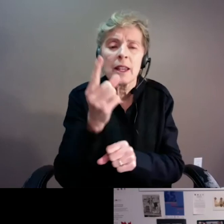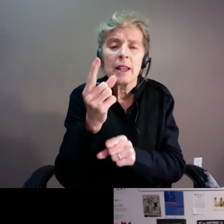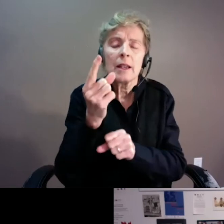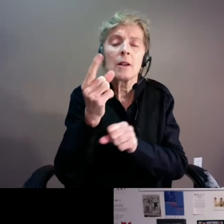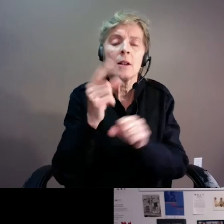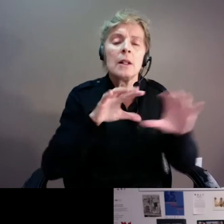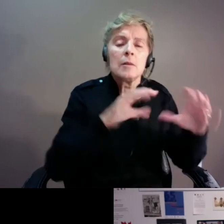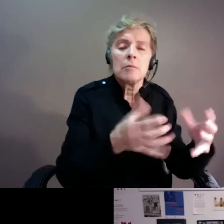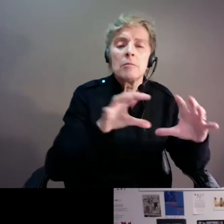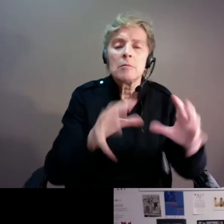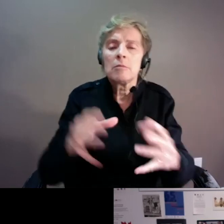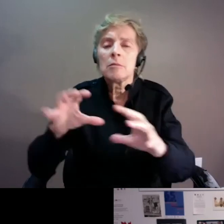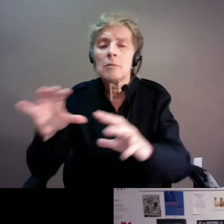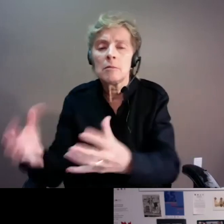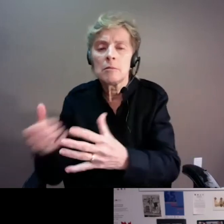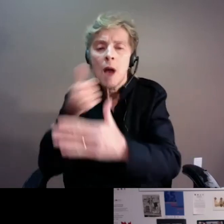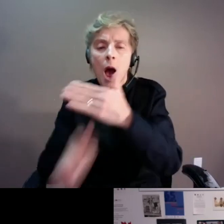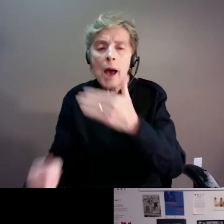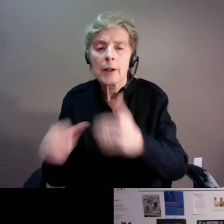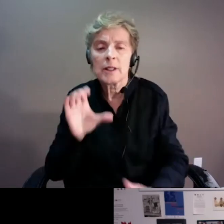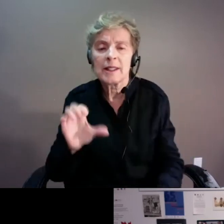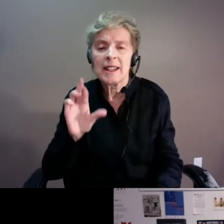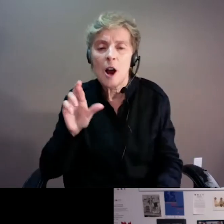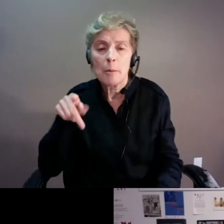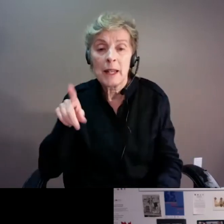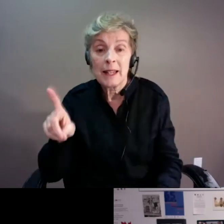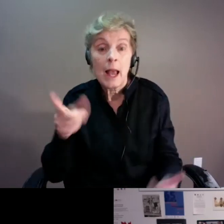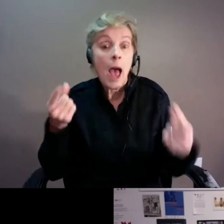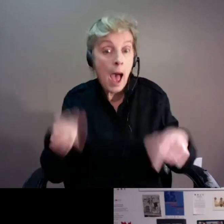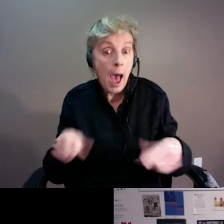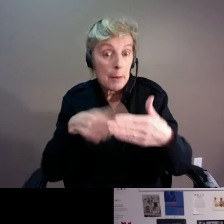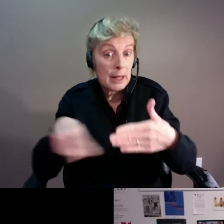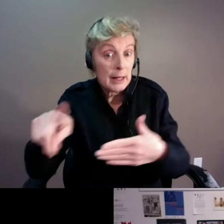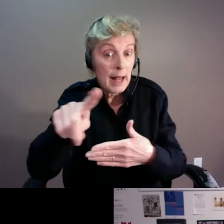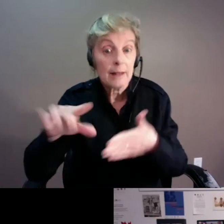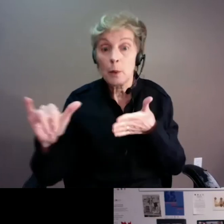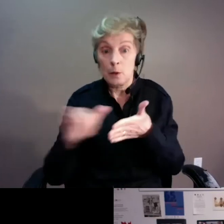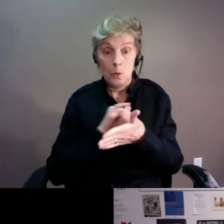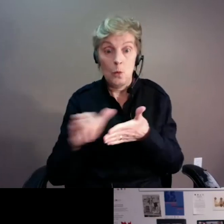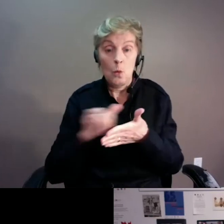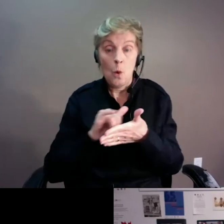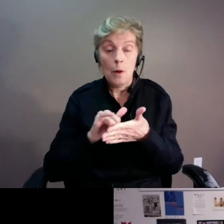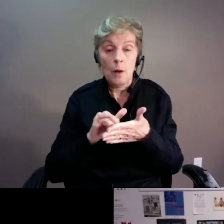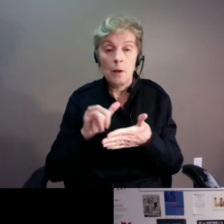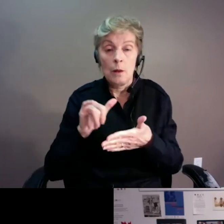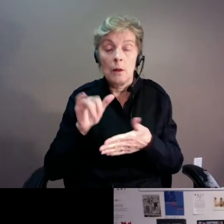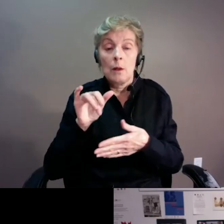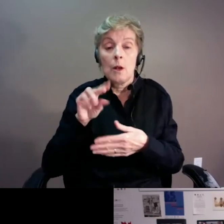to the convention, it's happening actually next week in New York on the 30th and then virtually